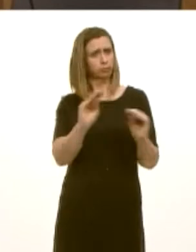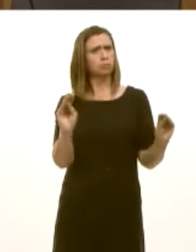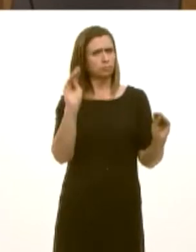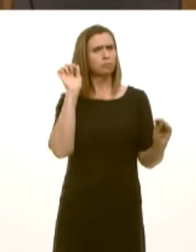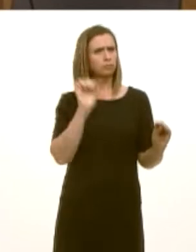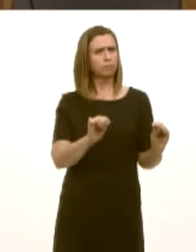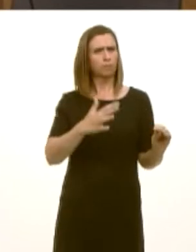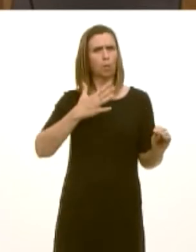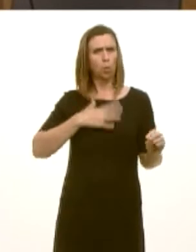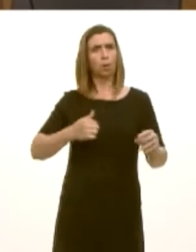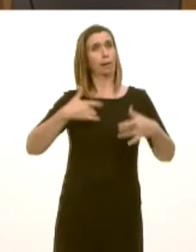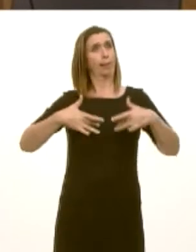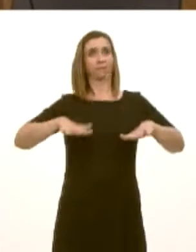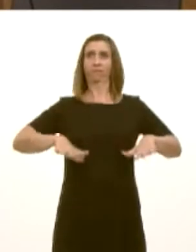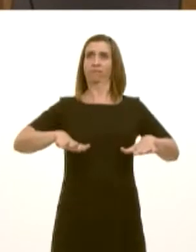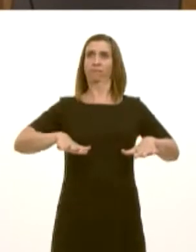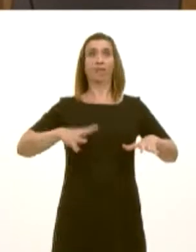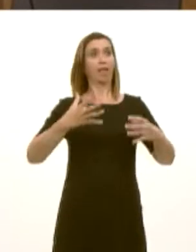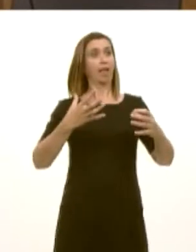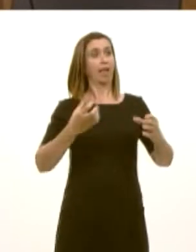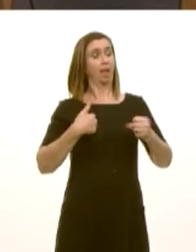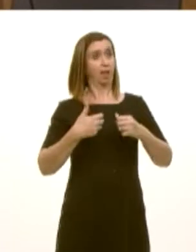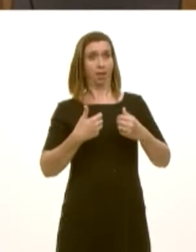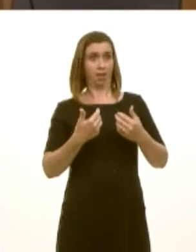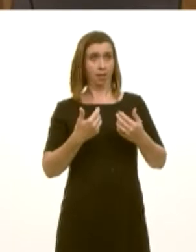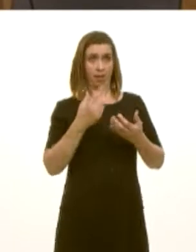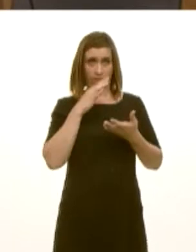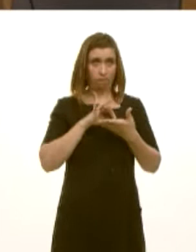in the communities that they are meant to serve.